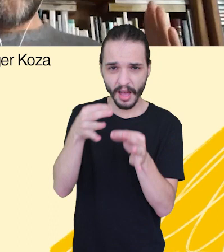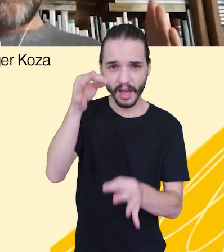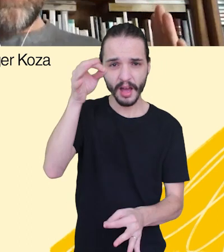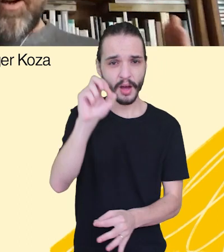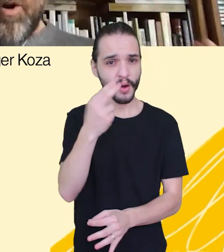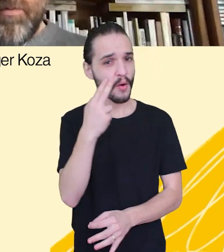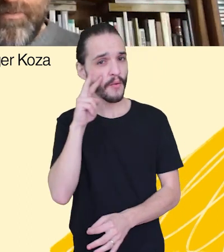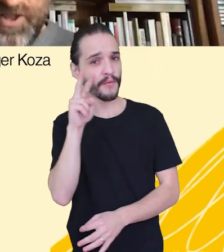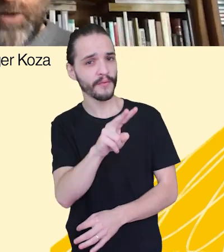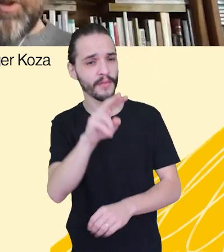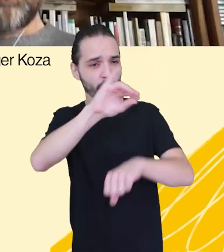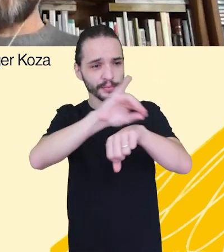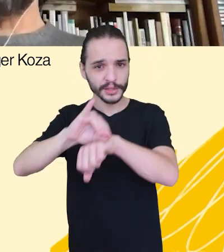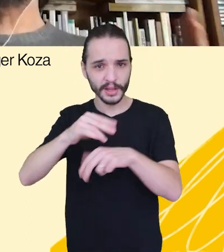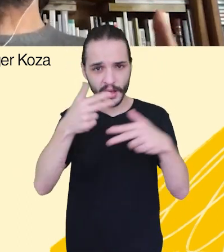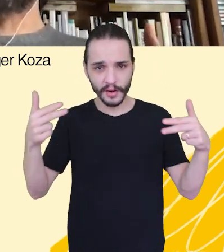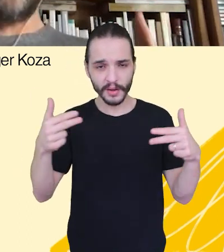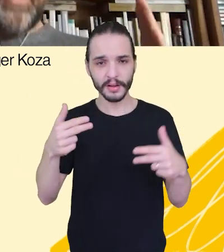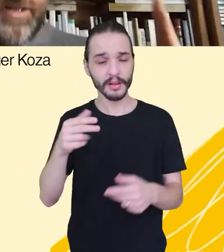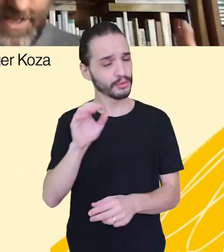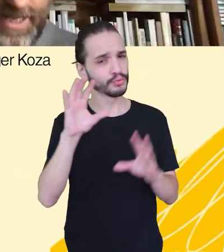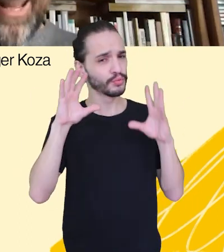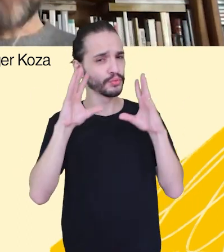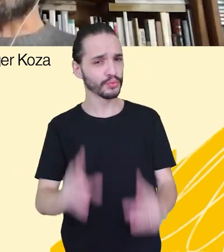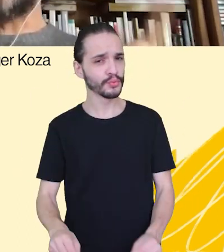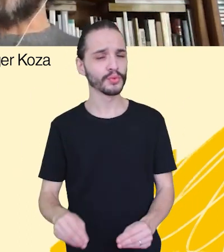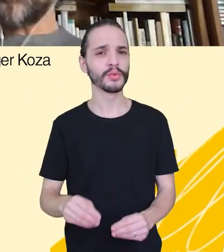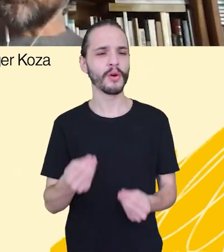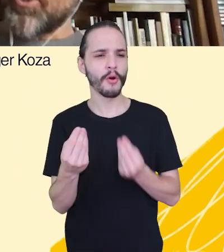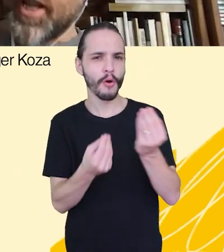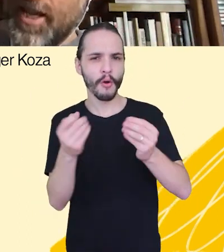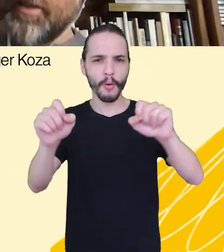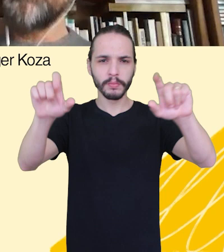The way the whole sequence goes, what they say and what they don't say.